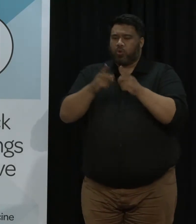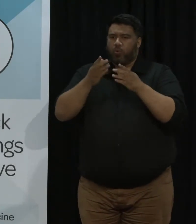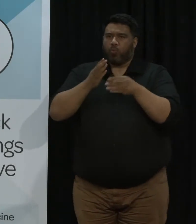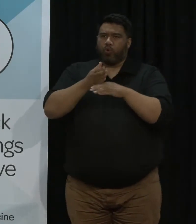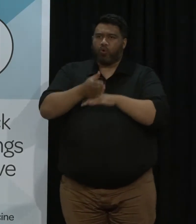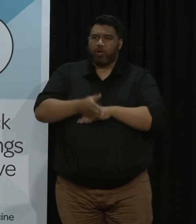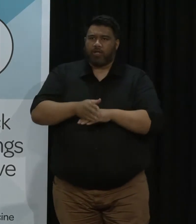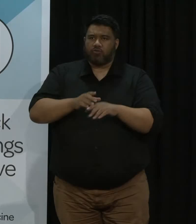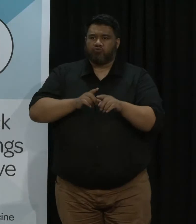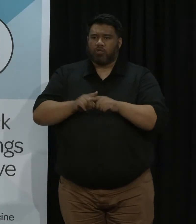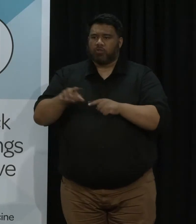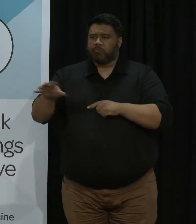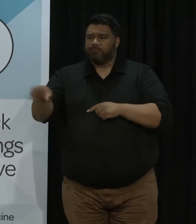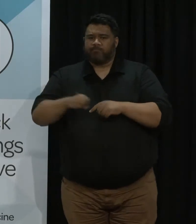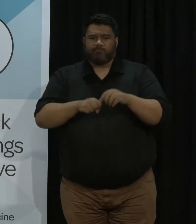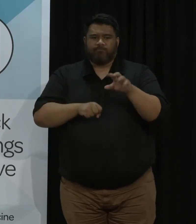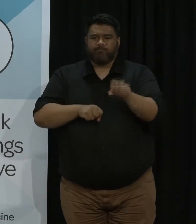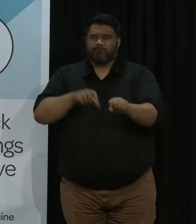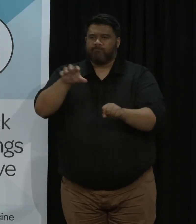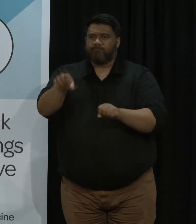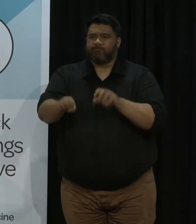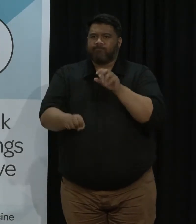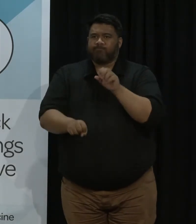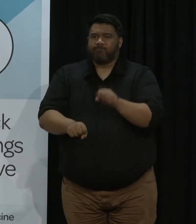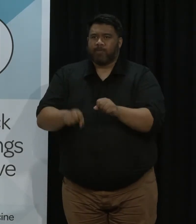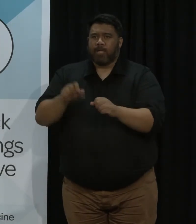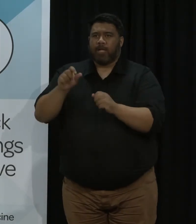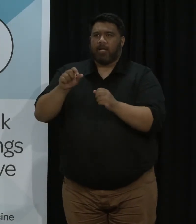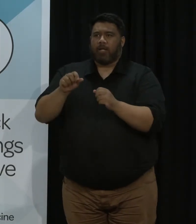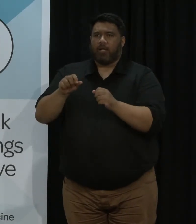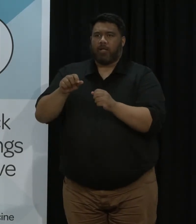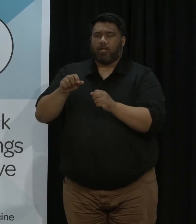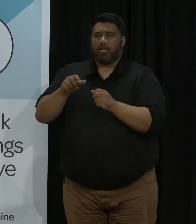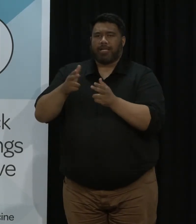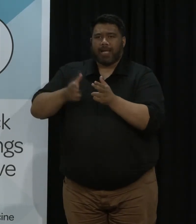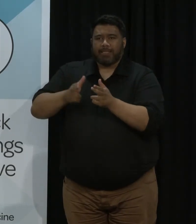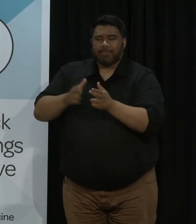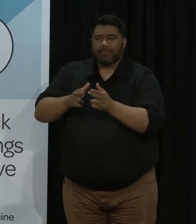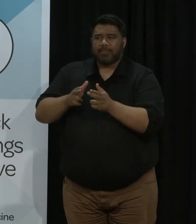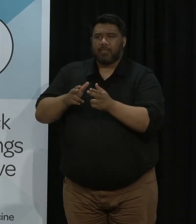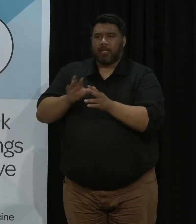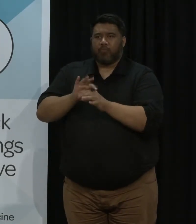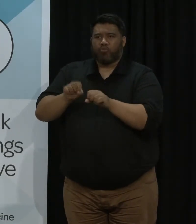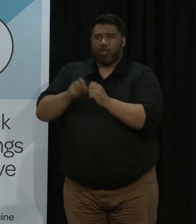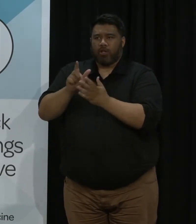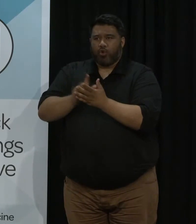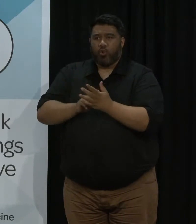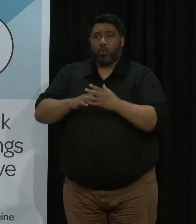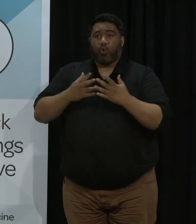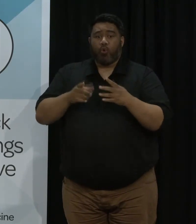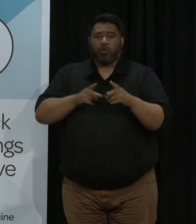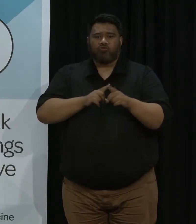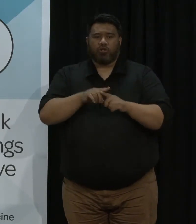do so. The efforts of police have also been very focussed on